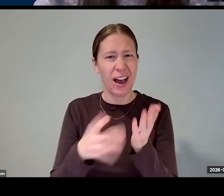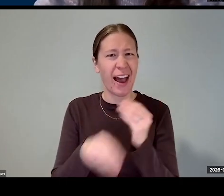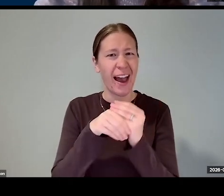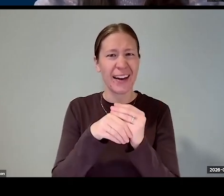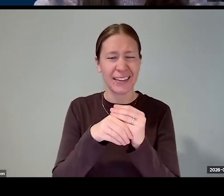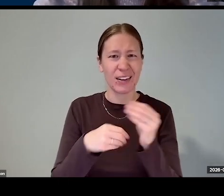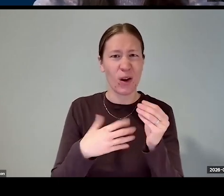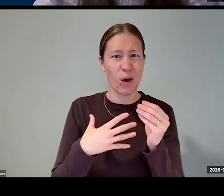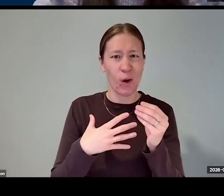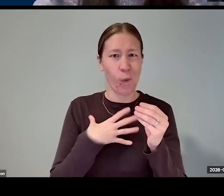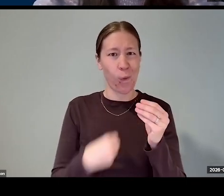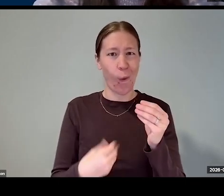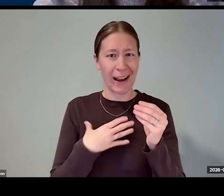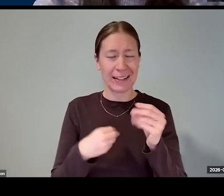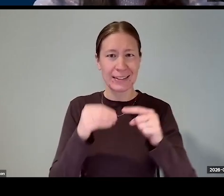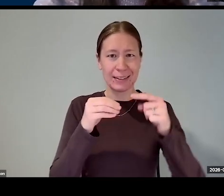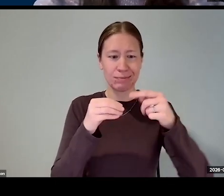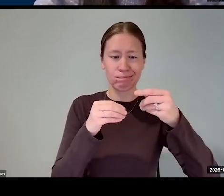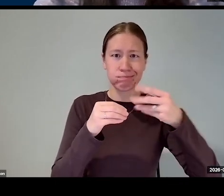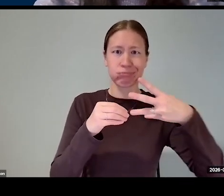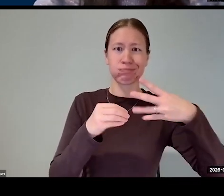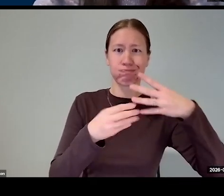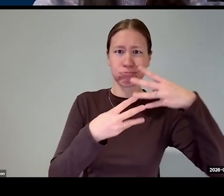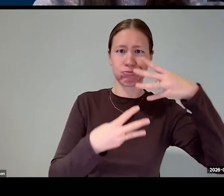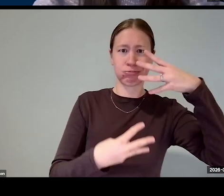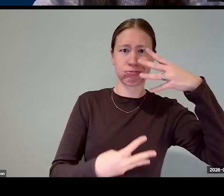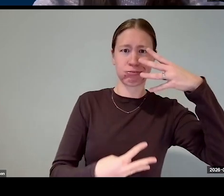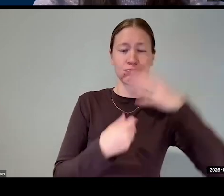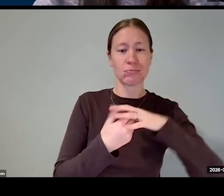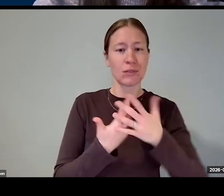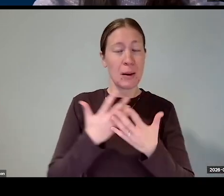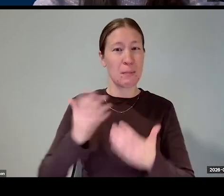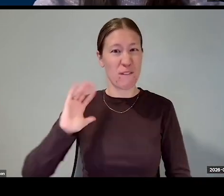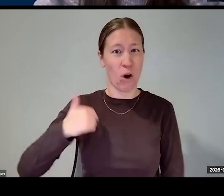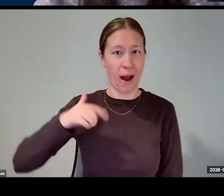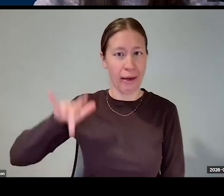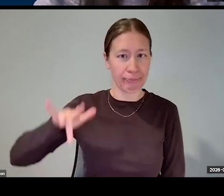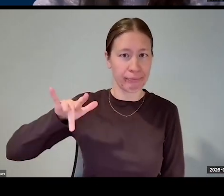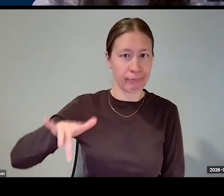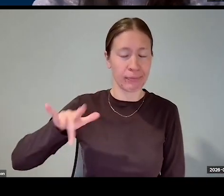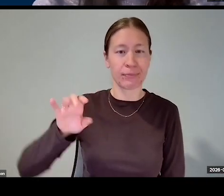as hard enters like blank spaces that are now empty list items here.